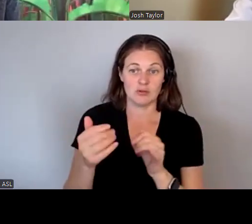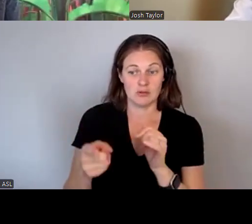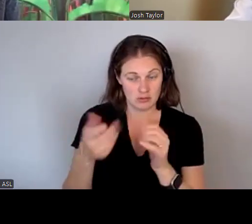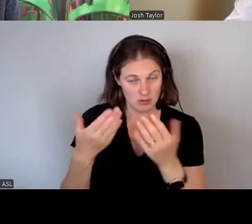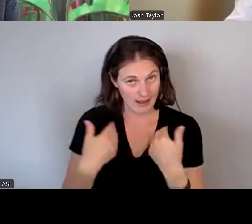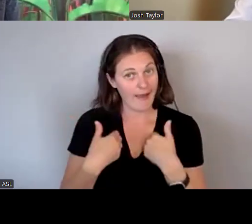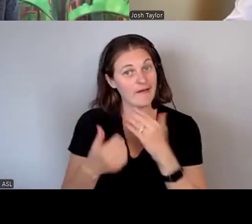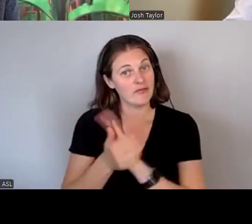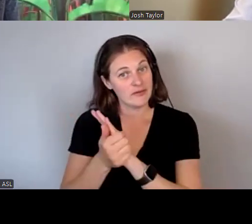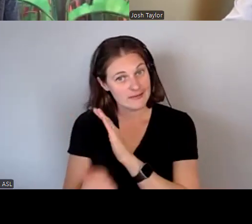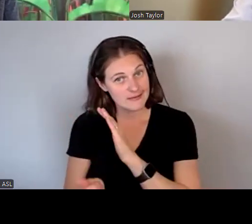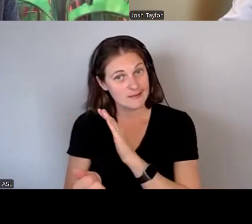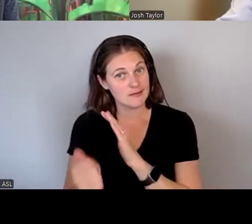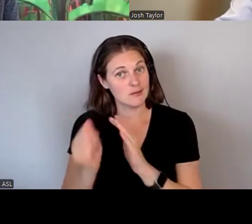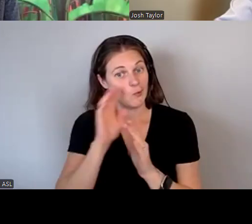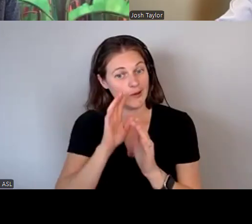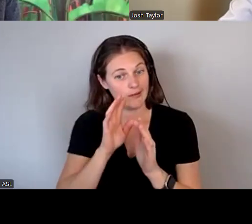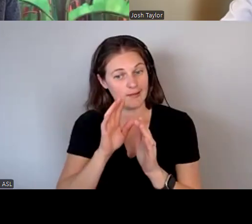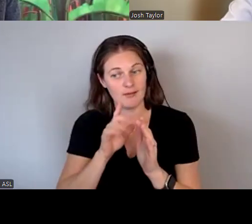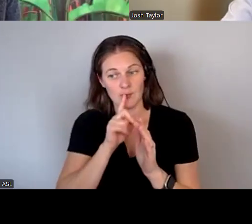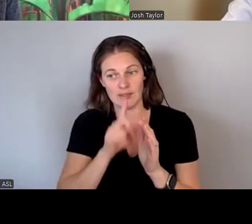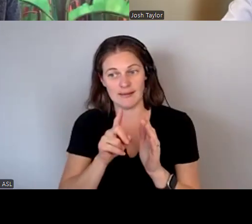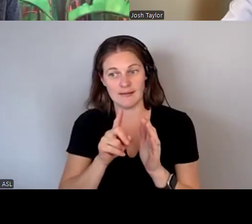that will thrive in that environment,